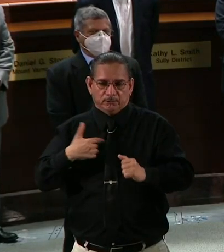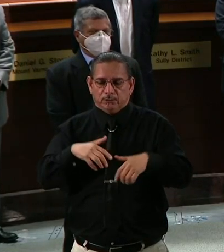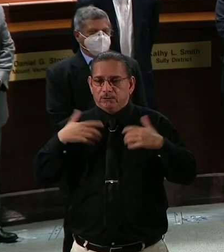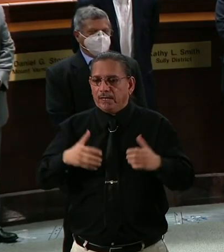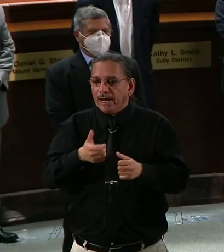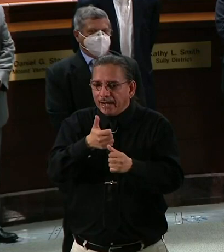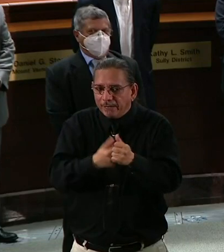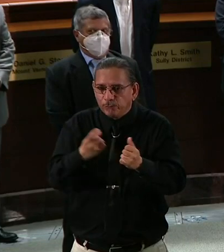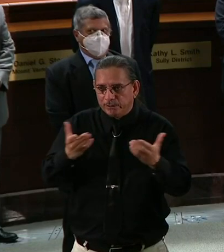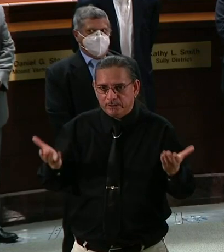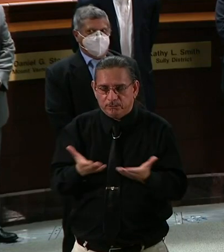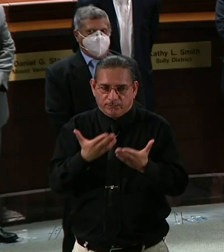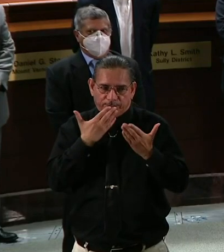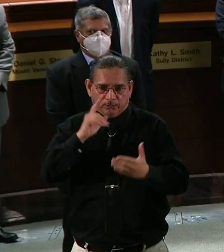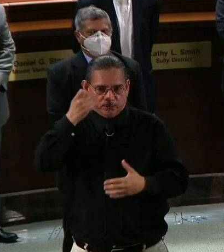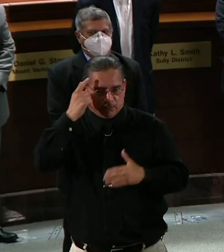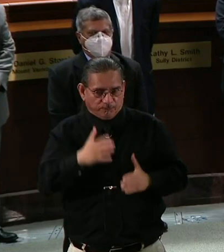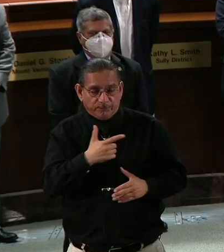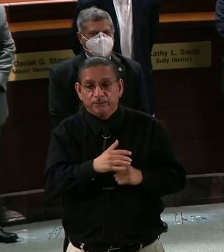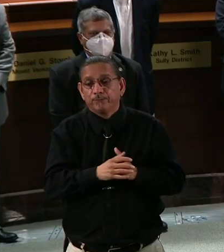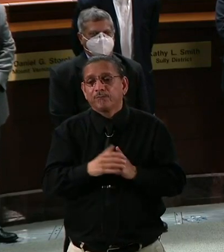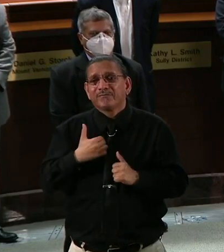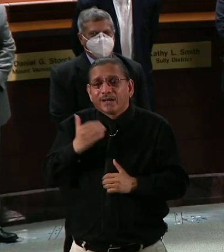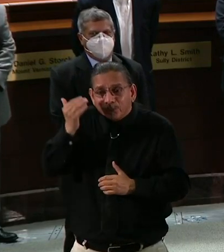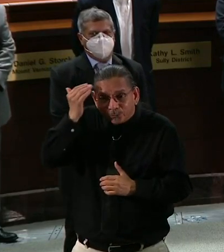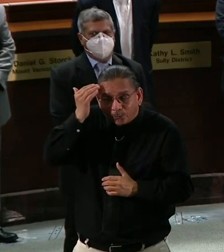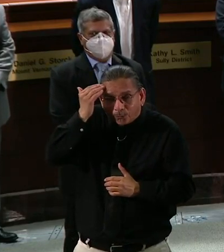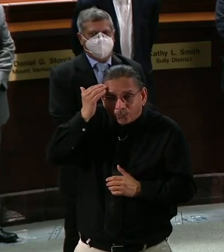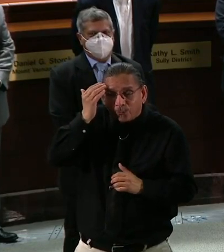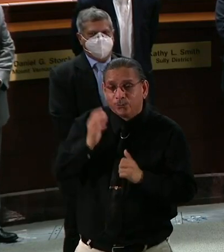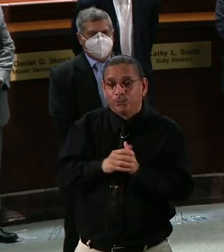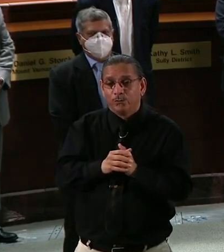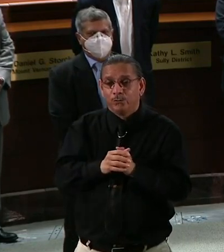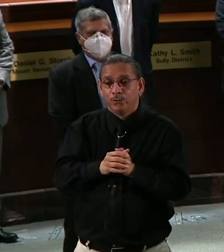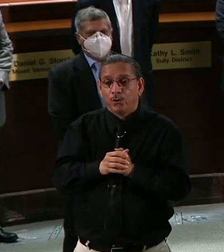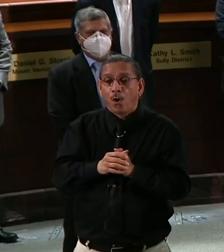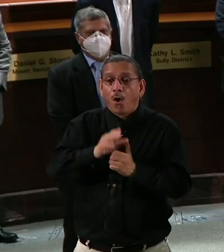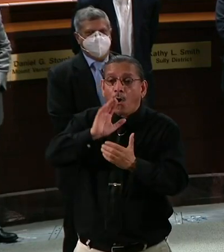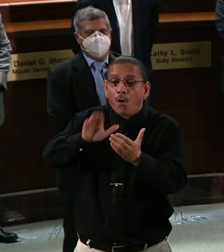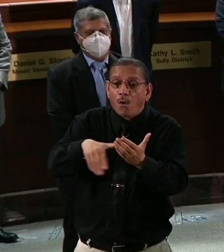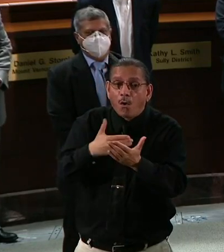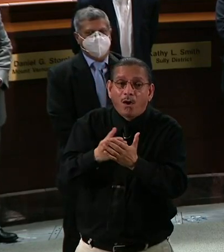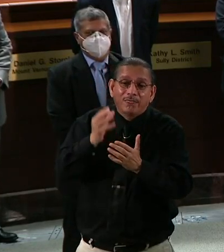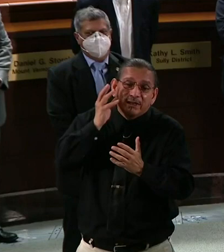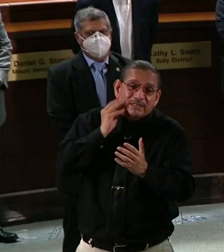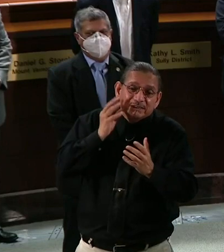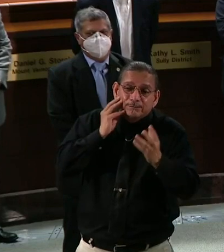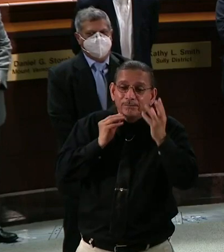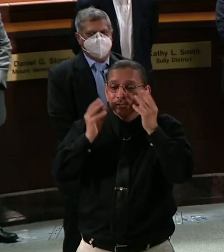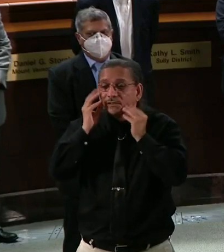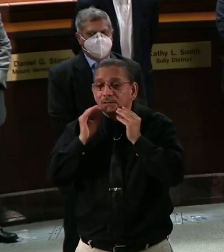SEVEN O'CLOCK HE SYSTEM EVEN THOUGH ALLAH. BUT I KNOW IT'S A FAMILY S. AND DEVON SAID ABOUT